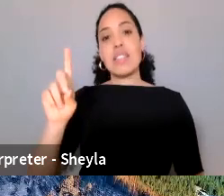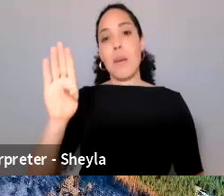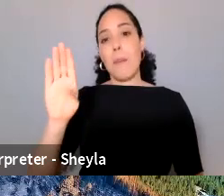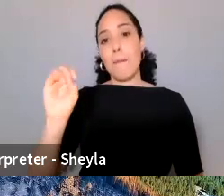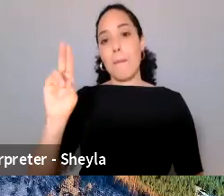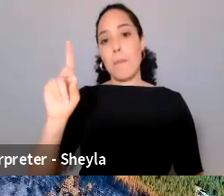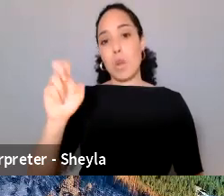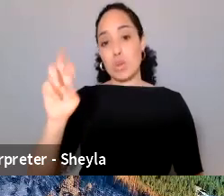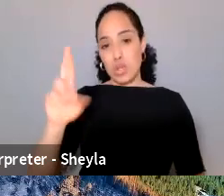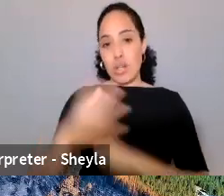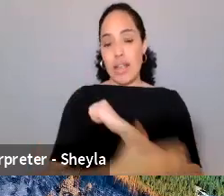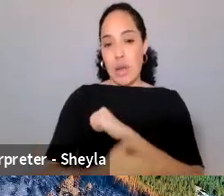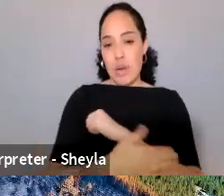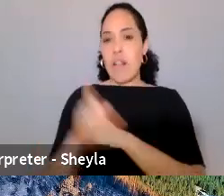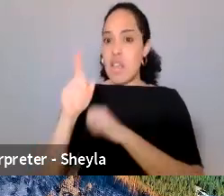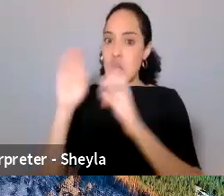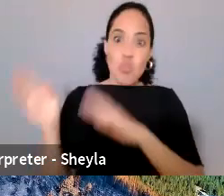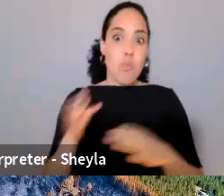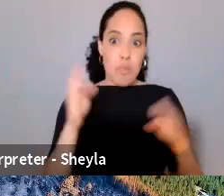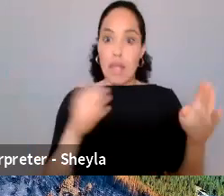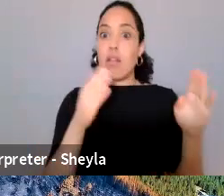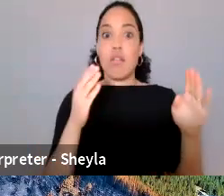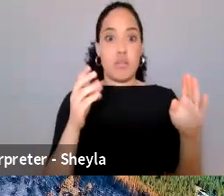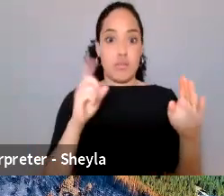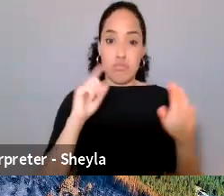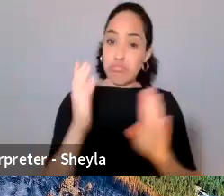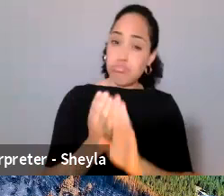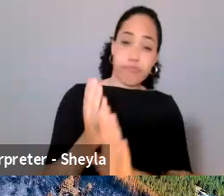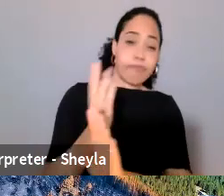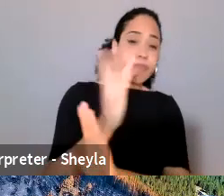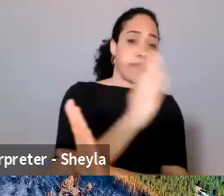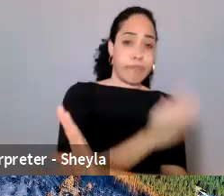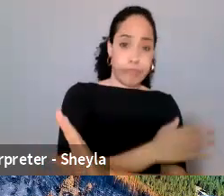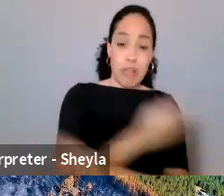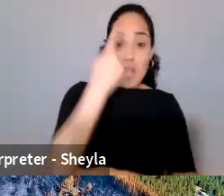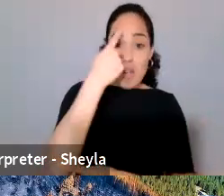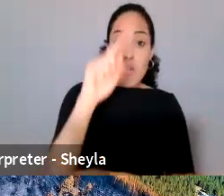and his mitigation played a critical role in his home surviving the 2016 Cold Springs Fire